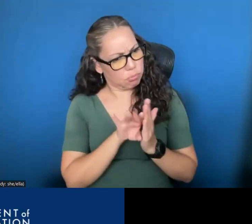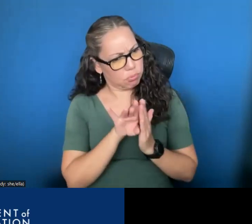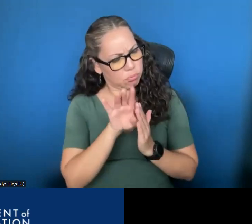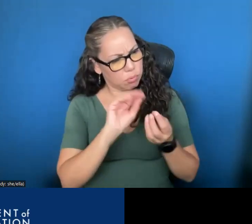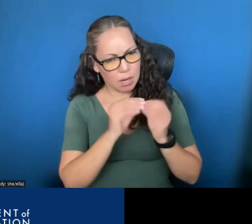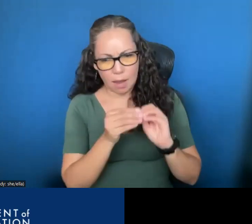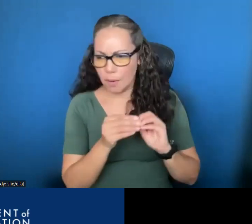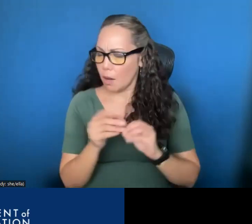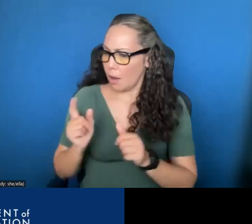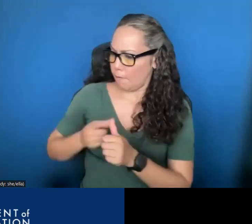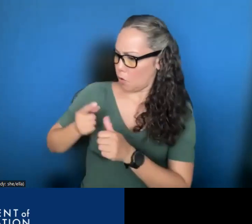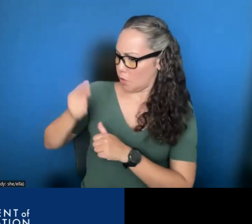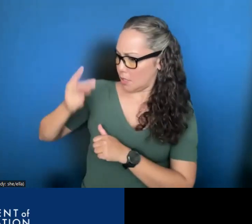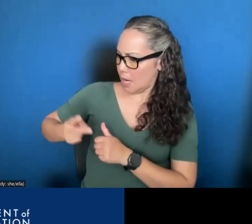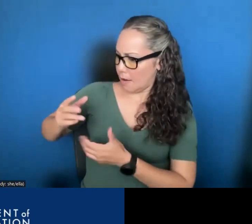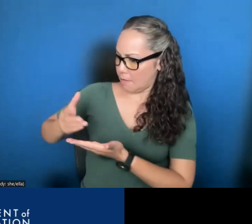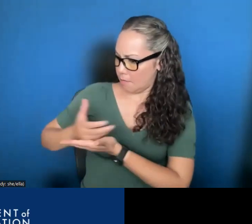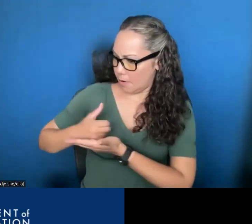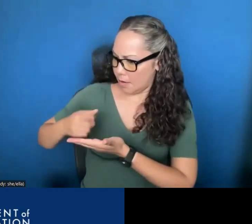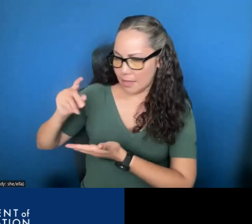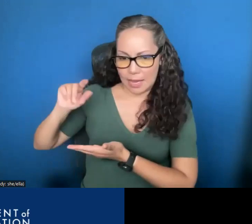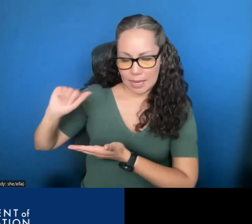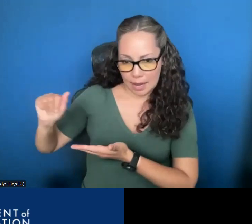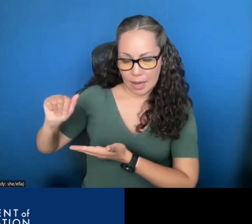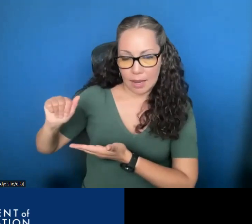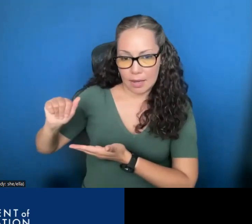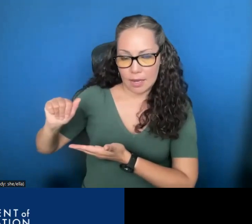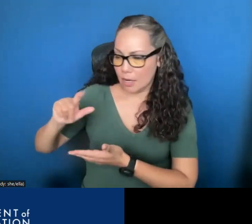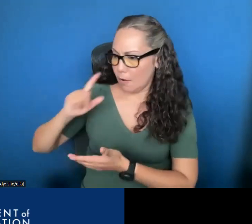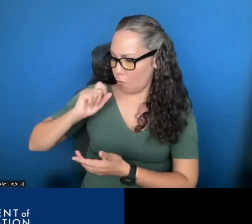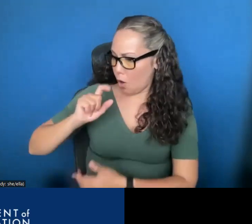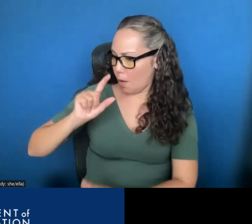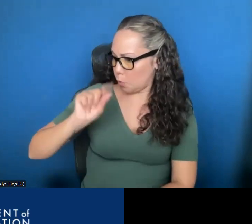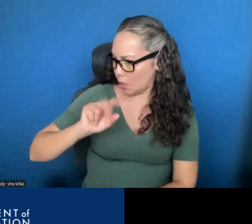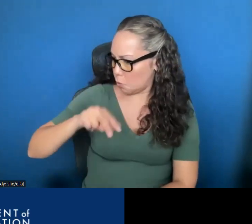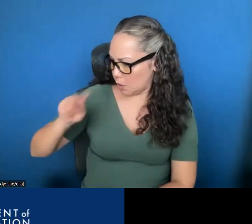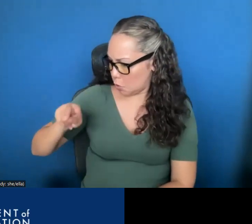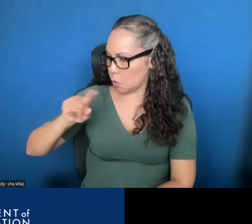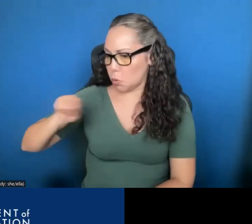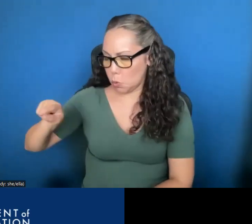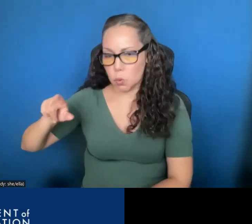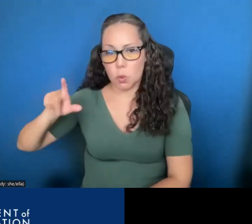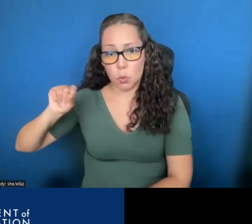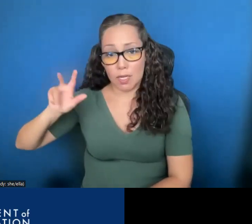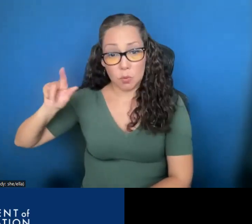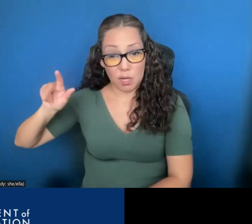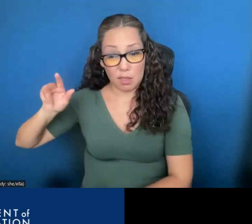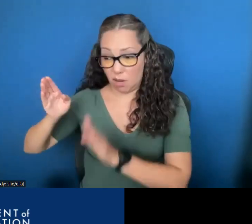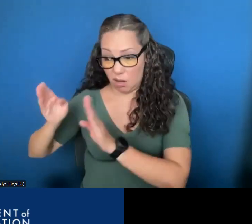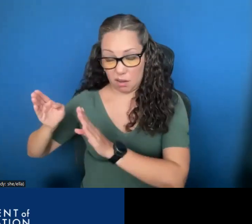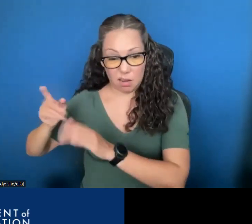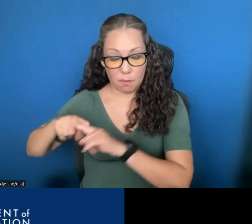first half of federal fiscal year um 2223 but what we're seeing is halfway through this year